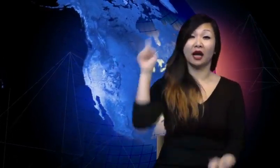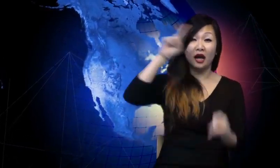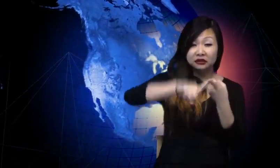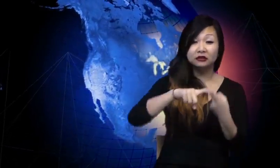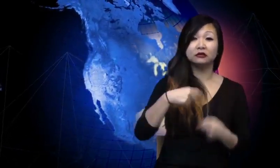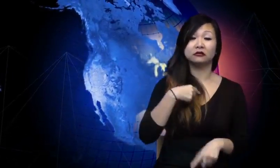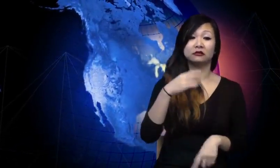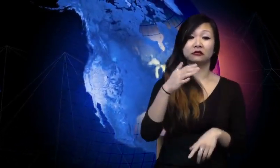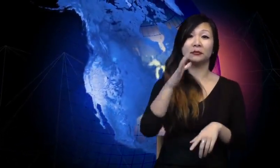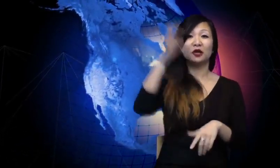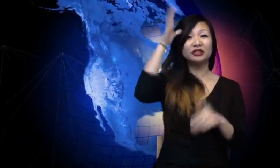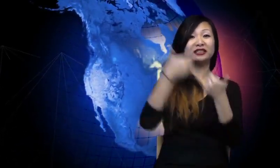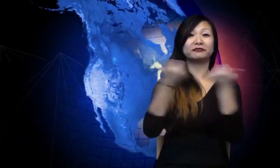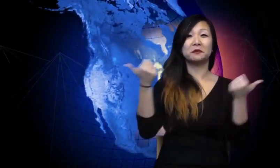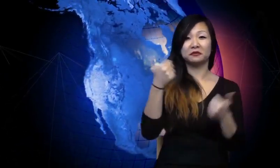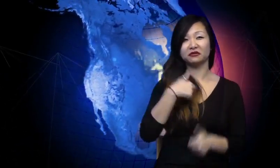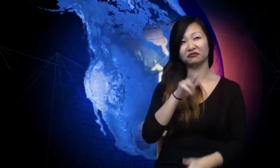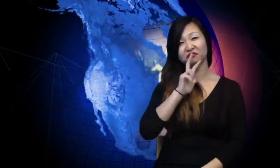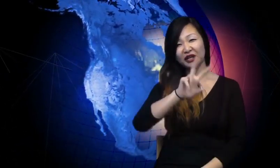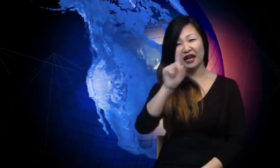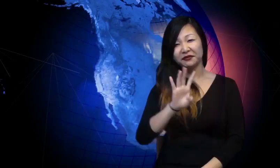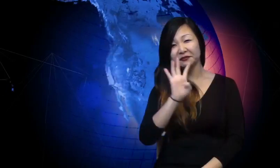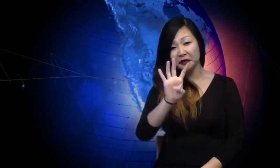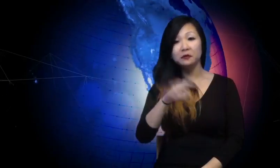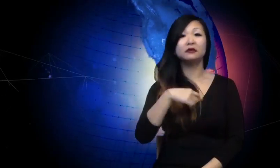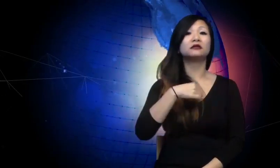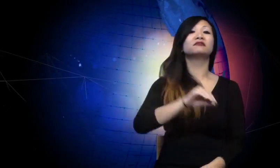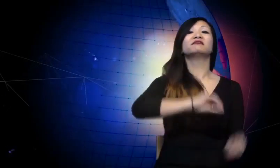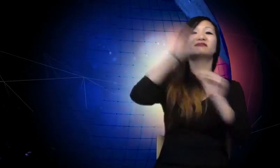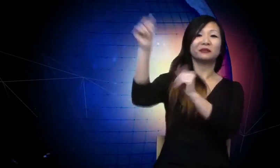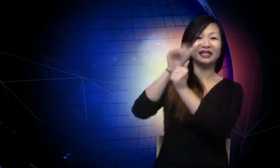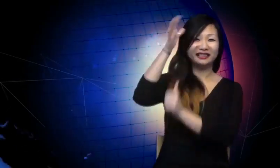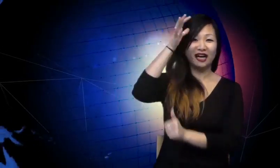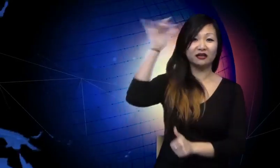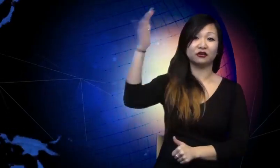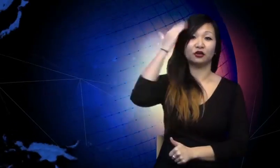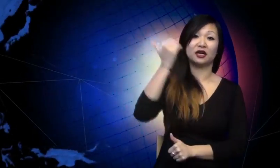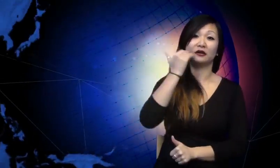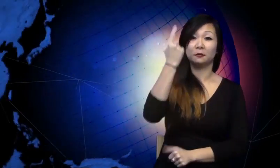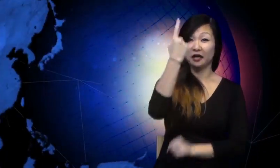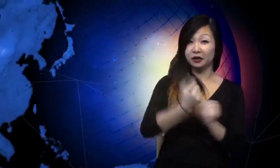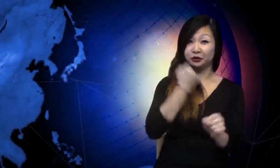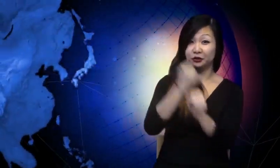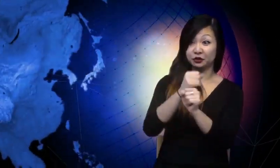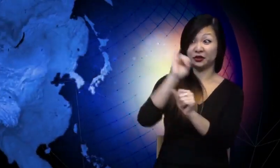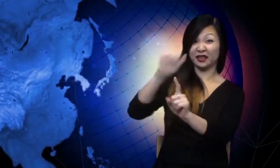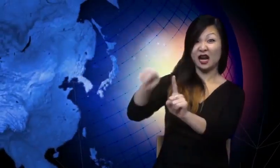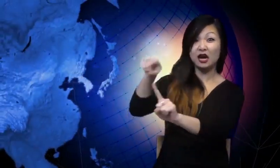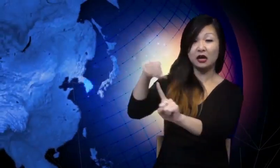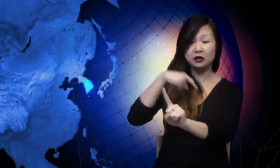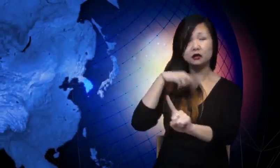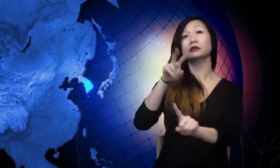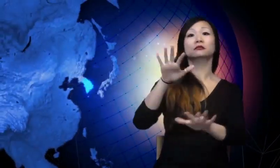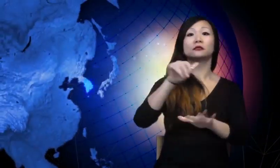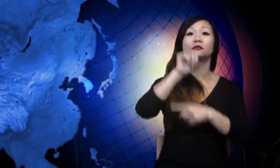It wasn’t until my parents divorced when I was 3 and a half or 4 that it became clear. I moved to Korea with my father for one year and suddenly found